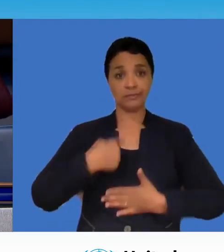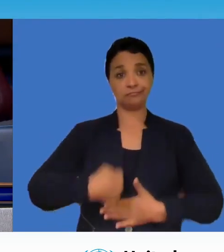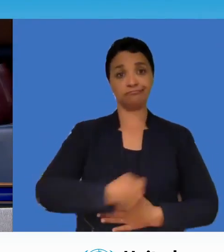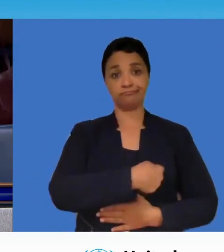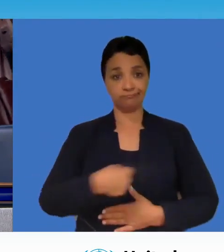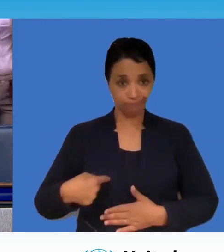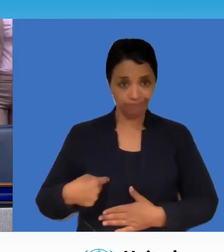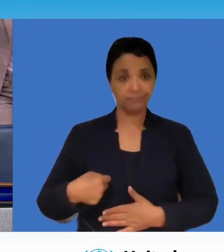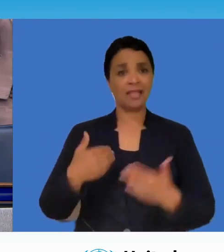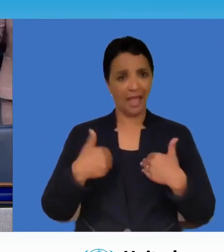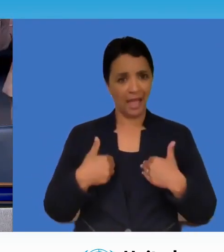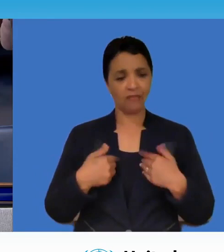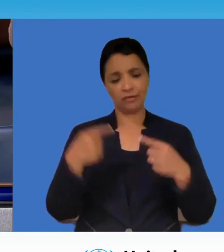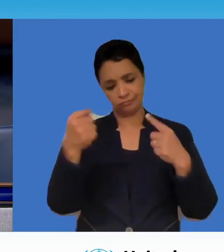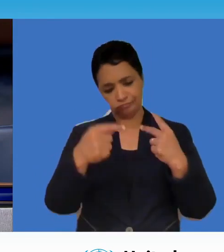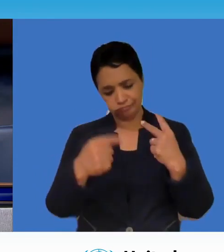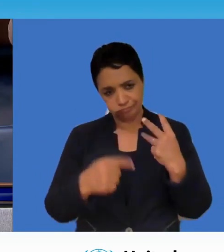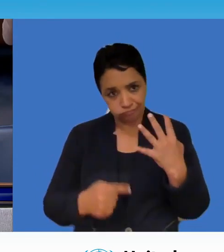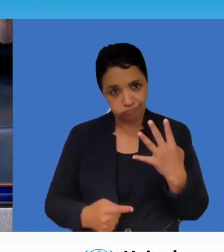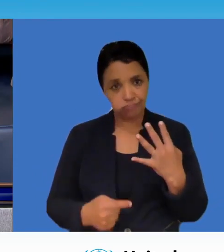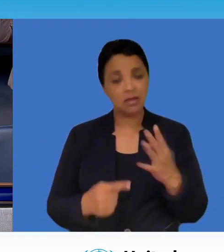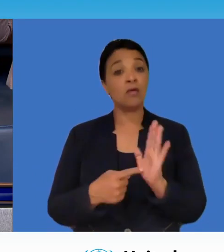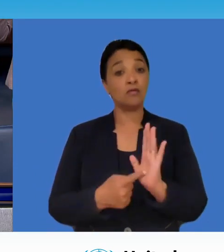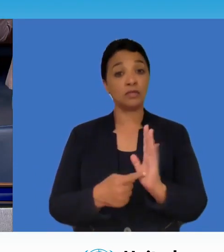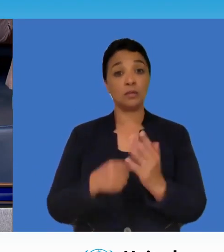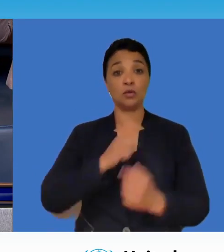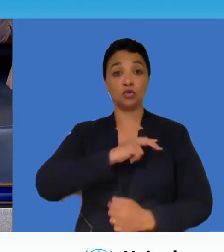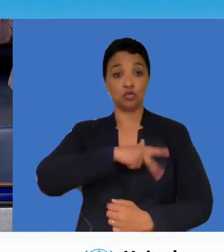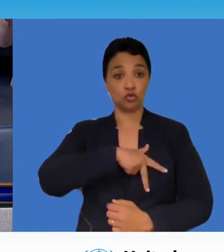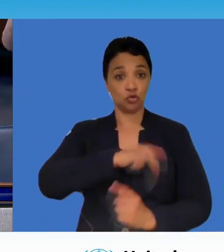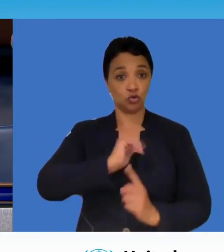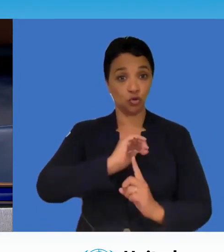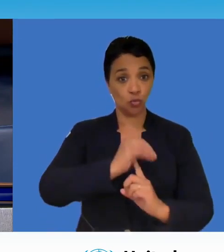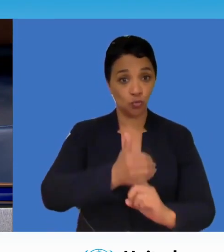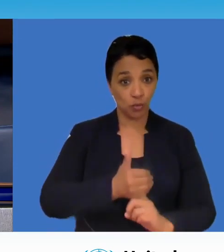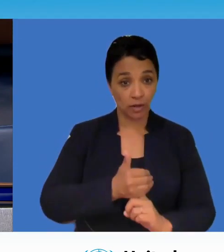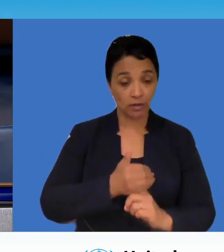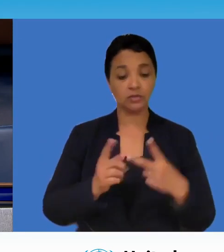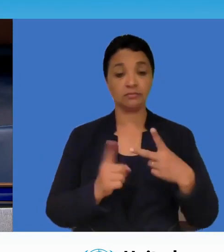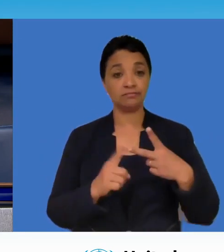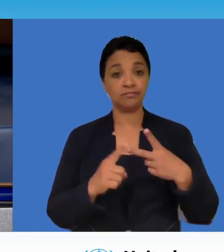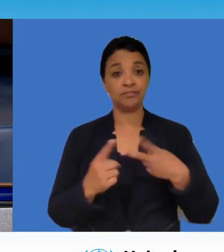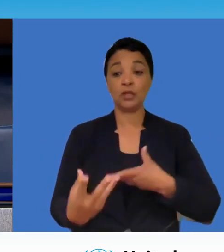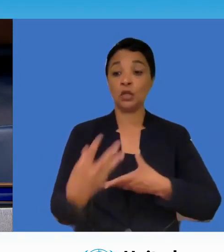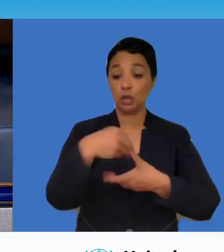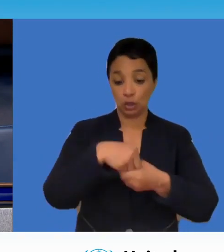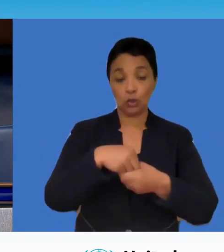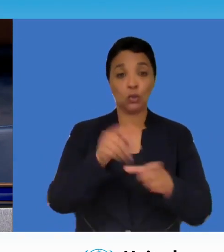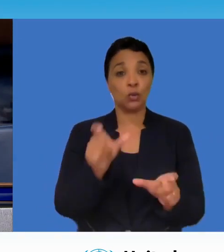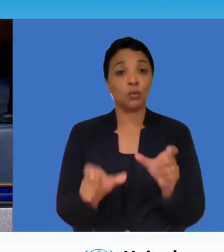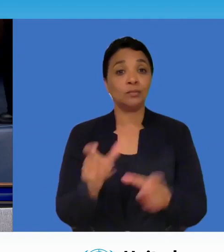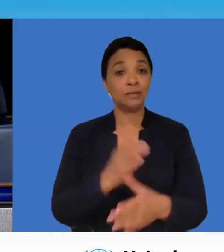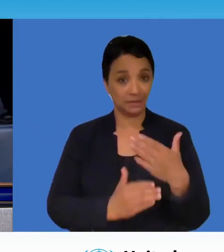in terms of uh social protection inclusion of people with disabilities including the